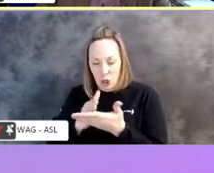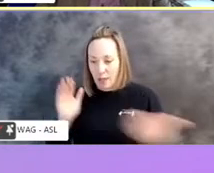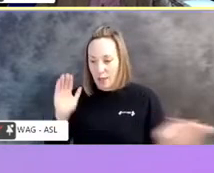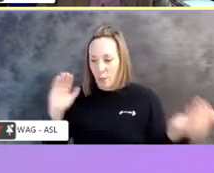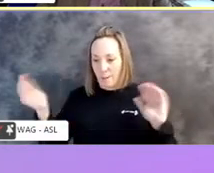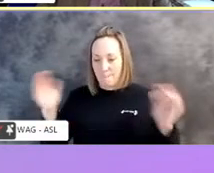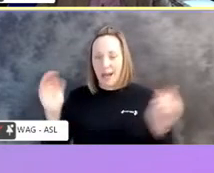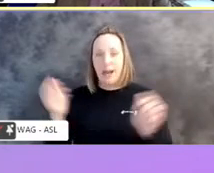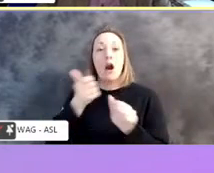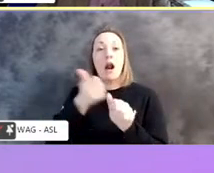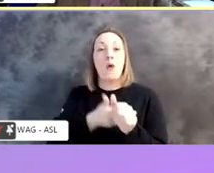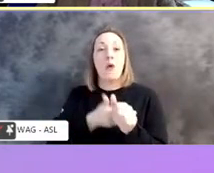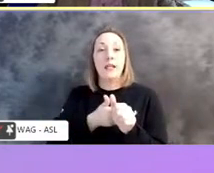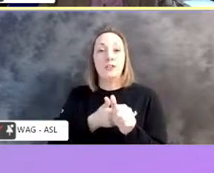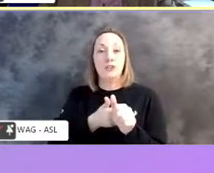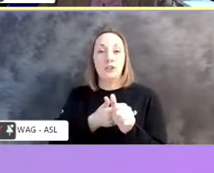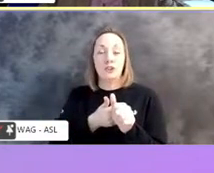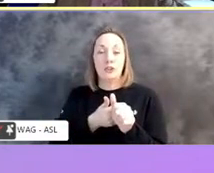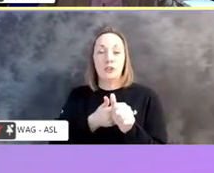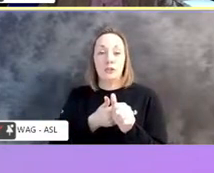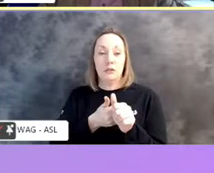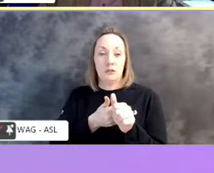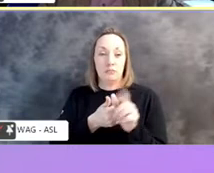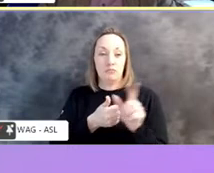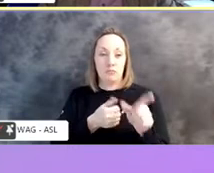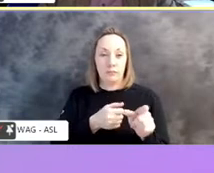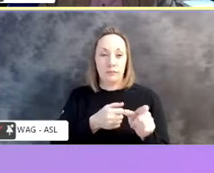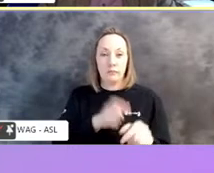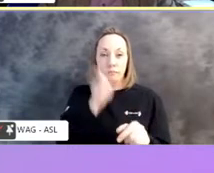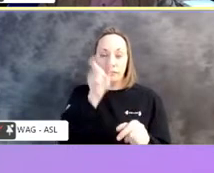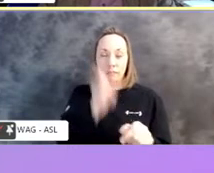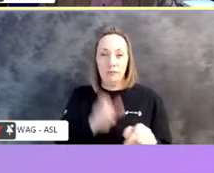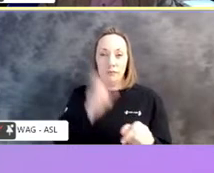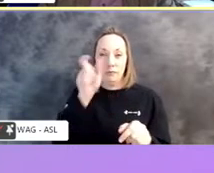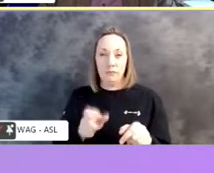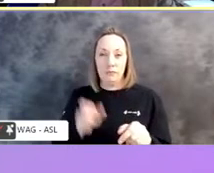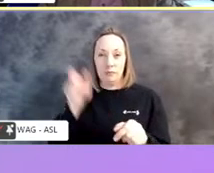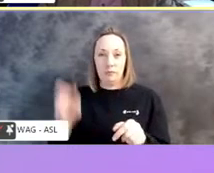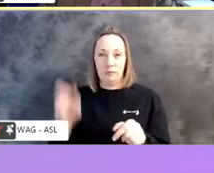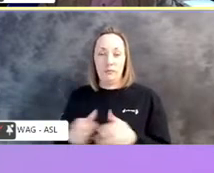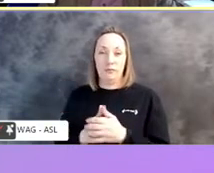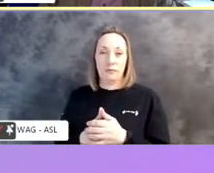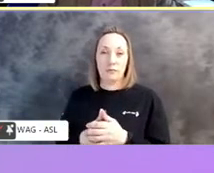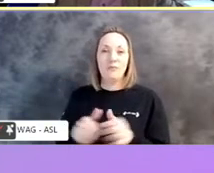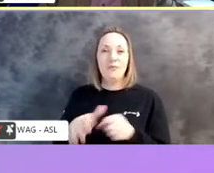the things we did was we took sectors such as document our local sector and we